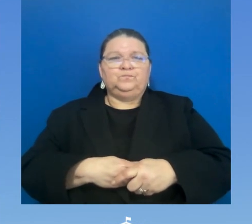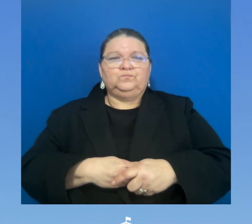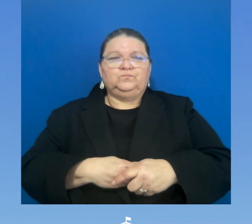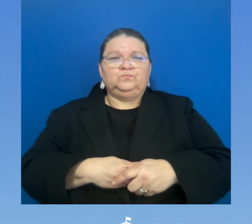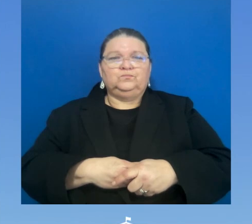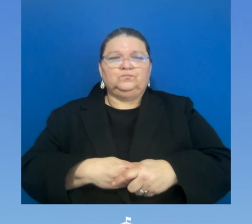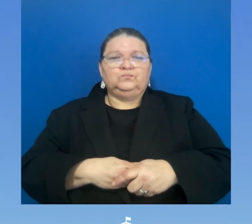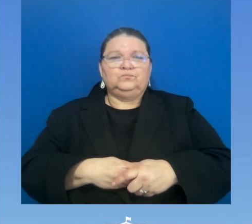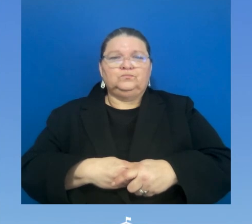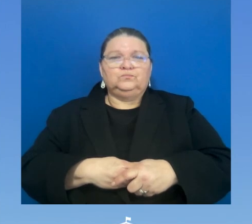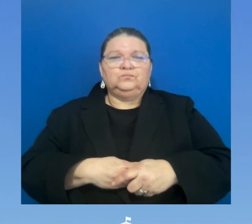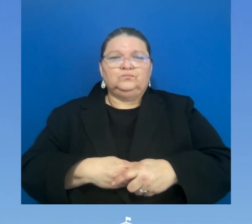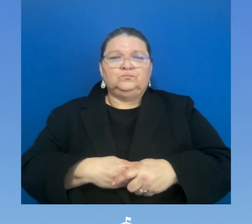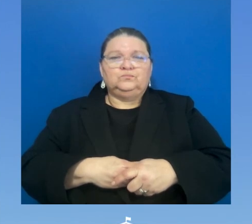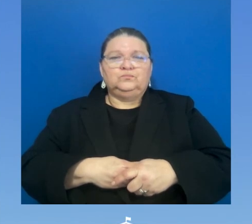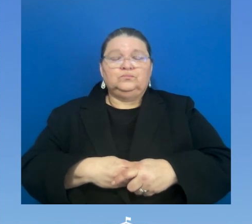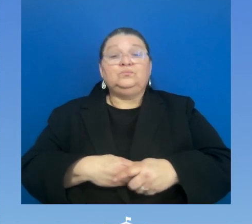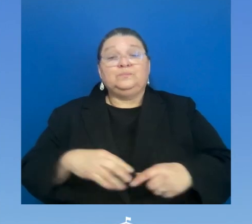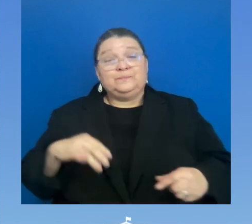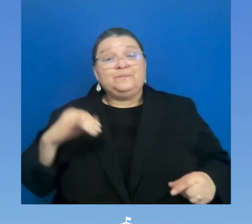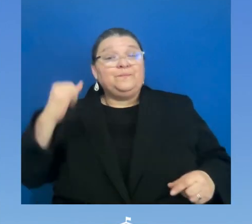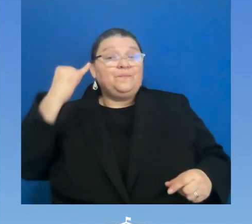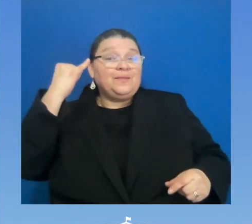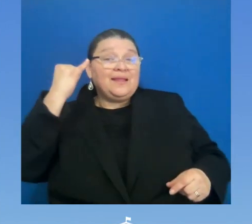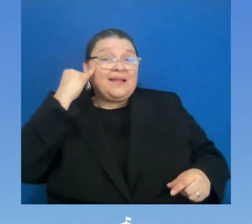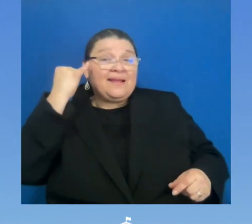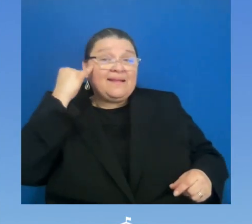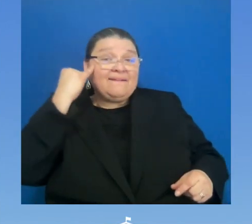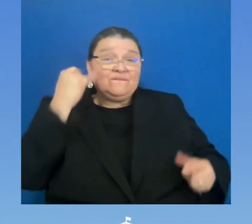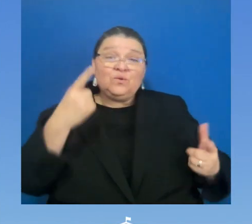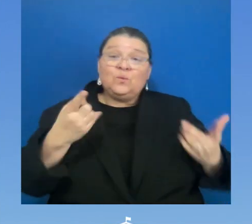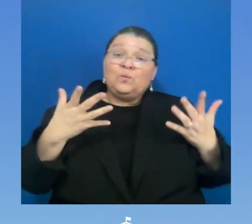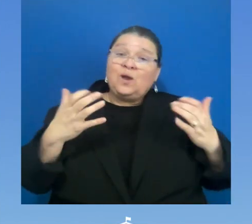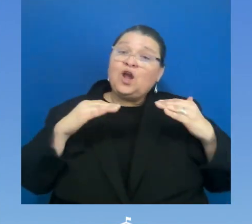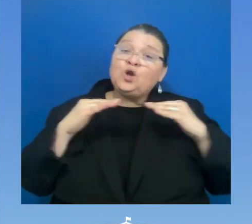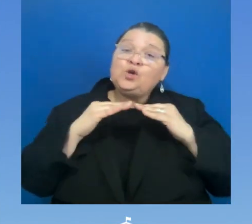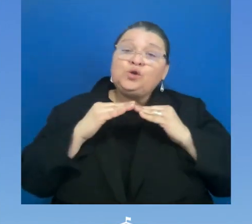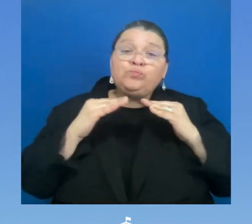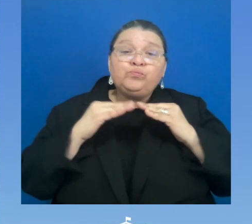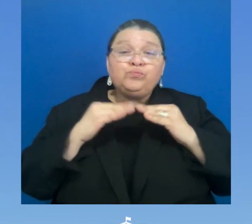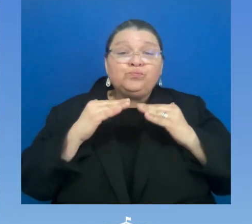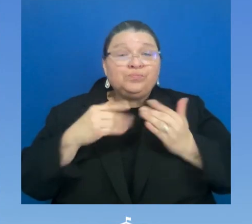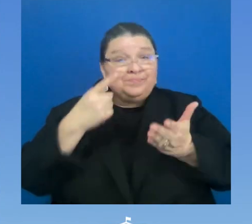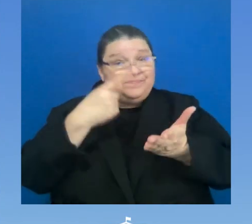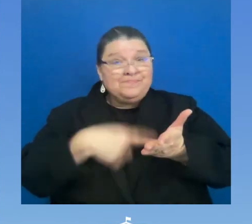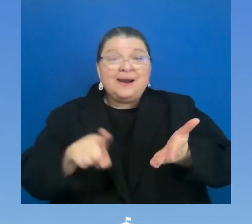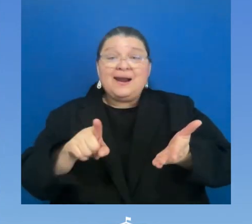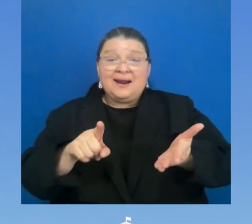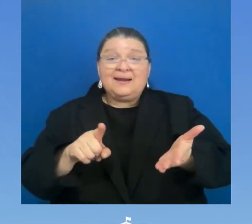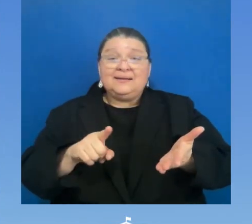based on the value of work; to require that that -- that that would take a lawsuit, the intervention of a court,